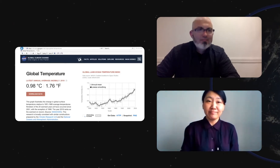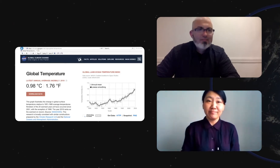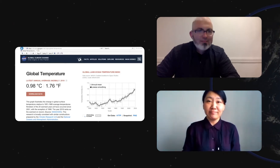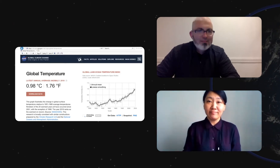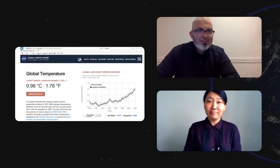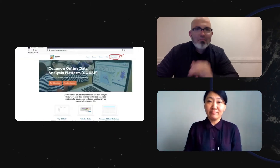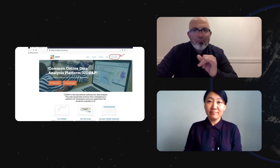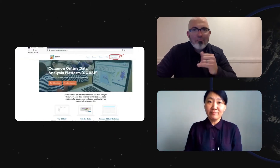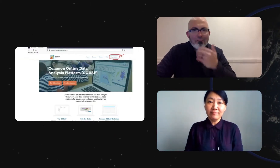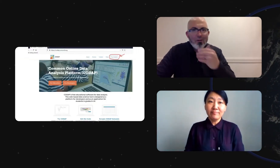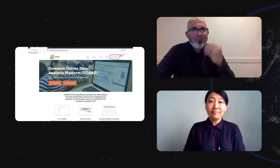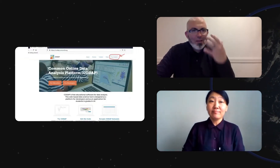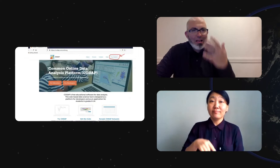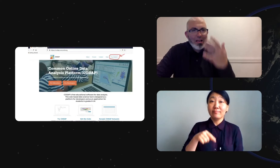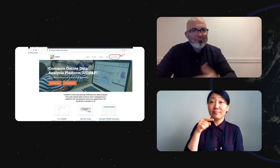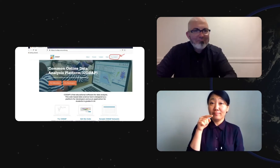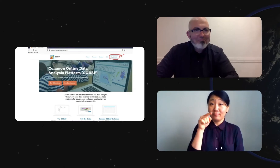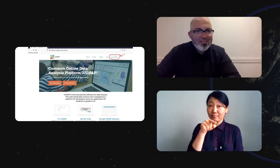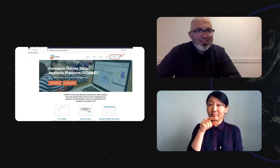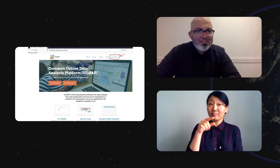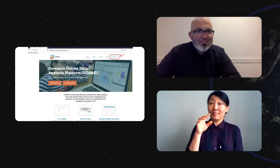Good information, Song.